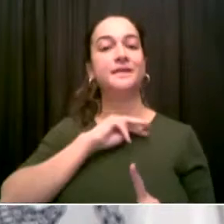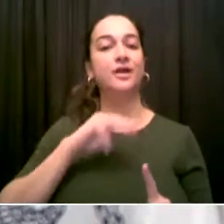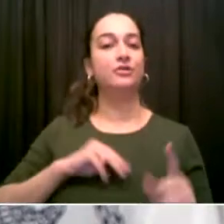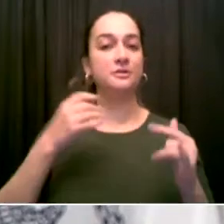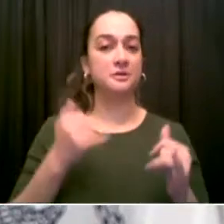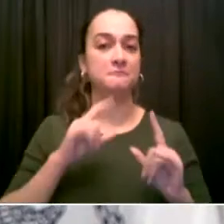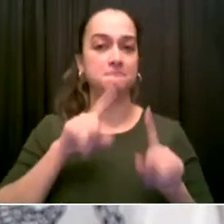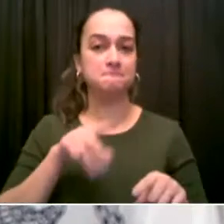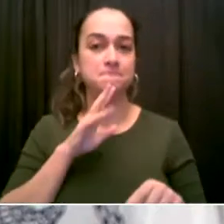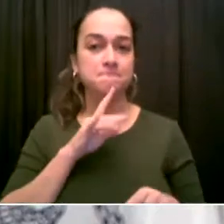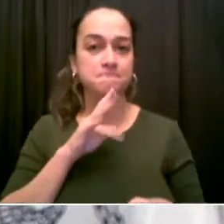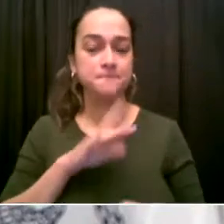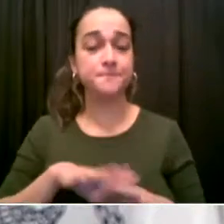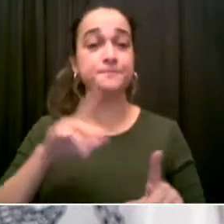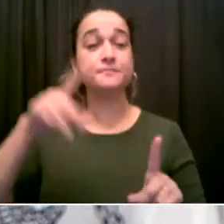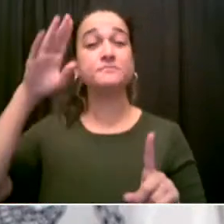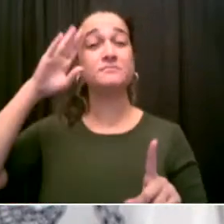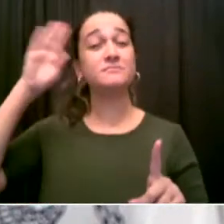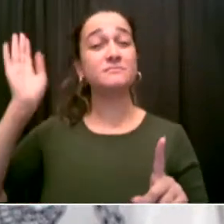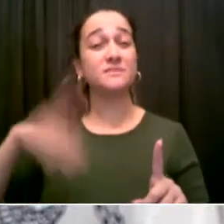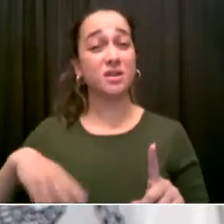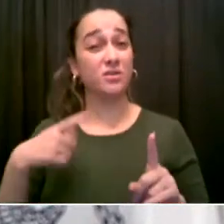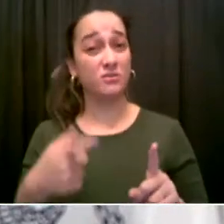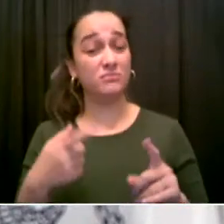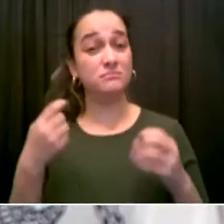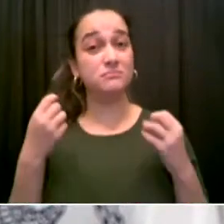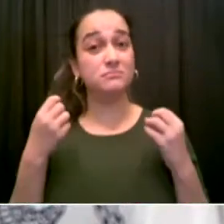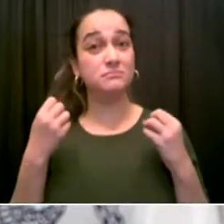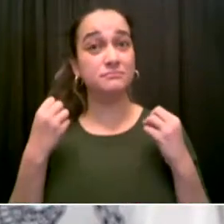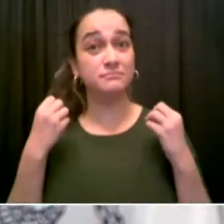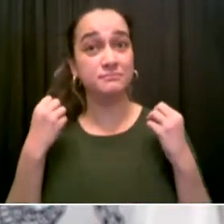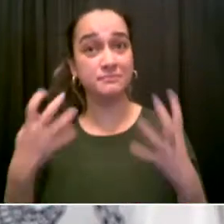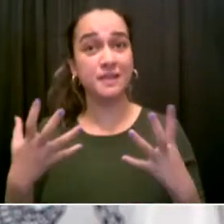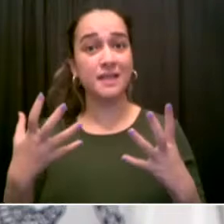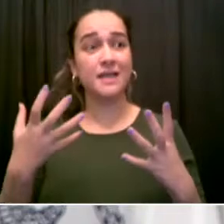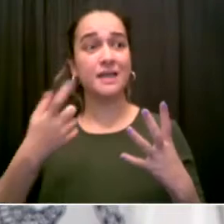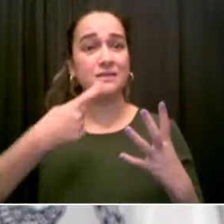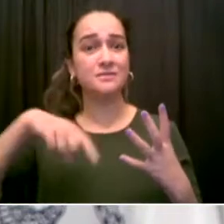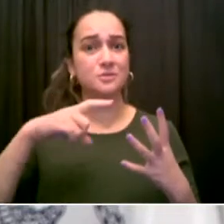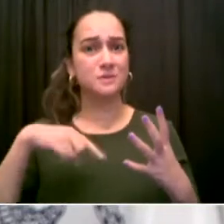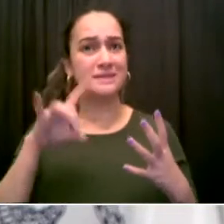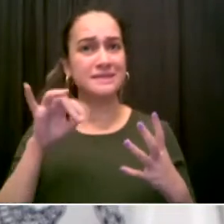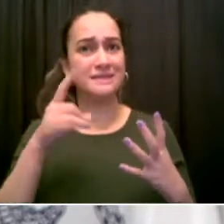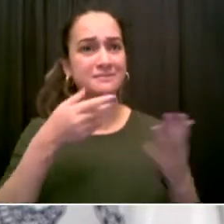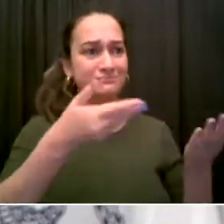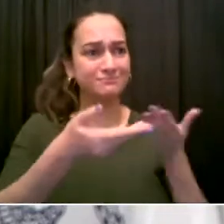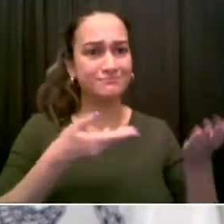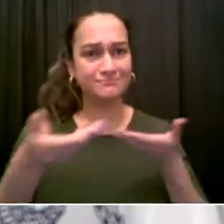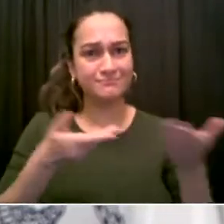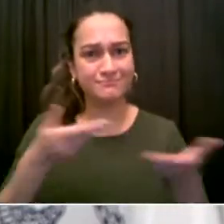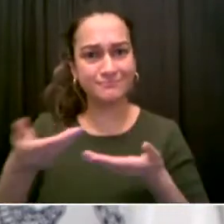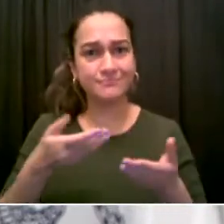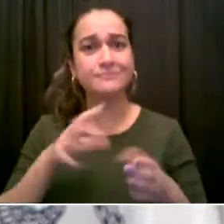YOUR NEXT QUESTION. THIS IS SOMETHING THAT WHEN YOU LEAVE AN OPERATION LIKE